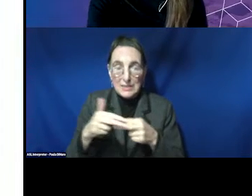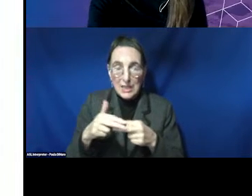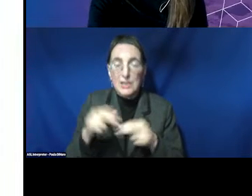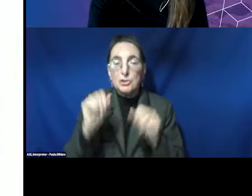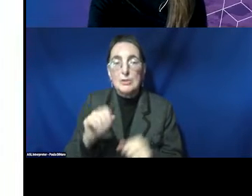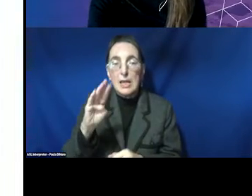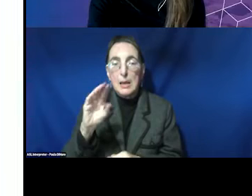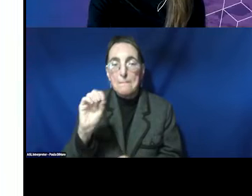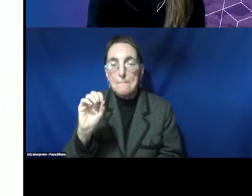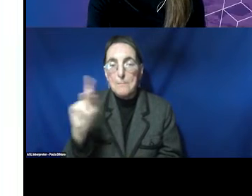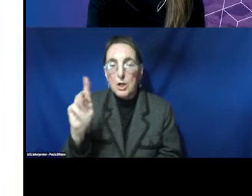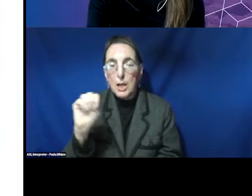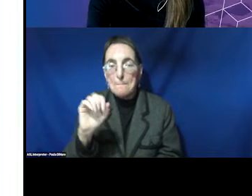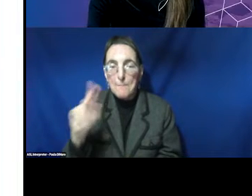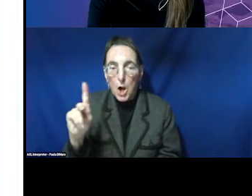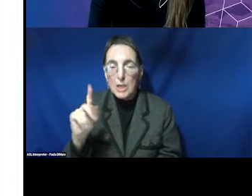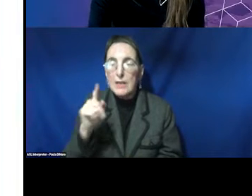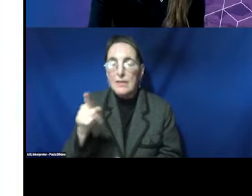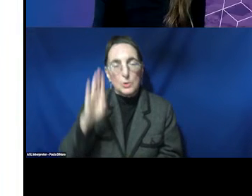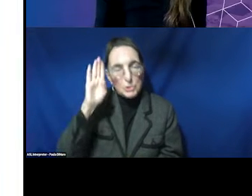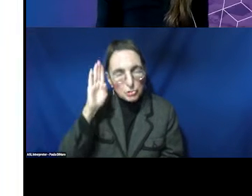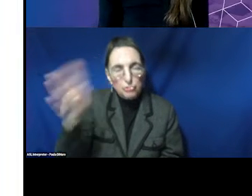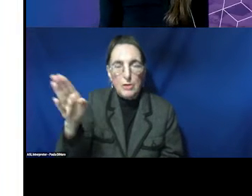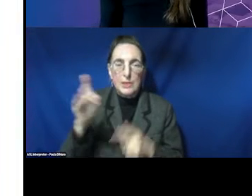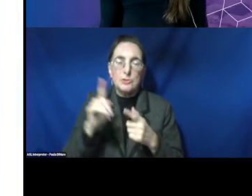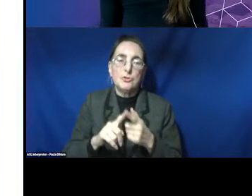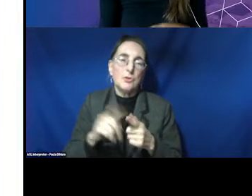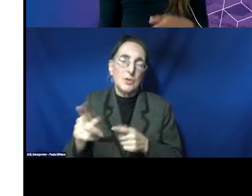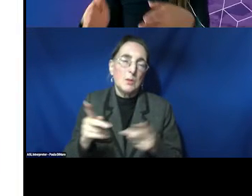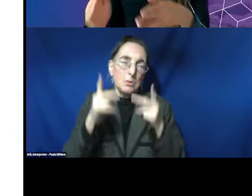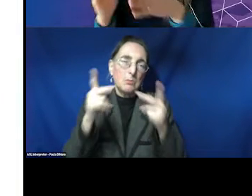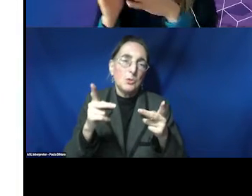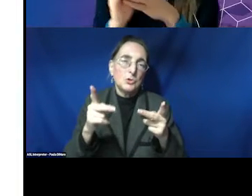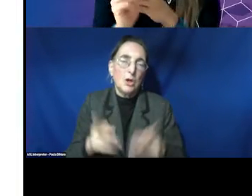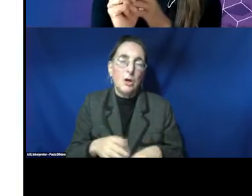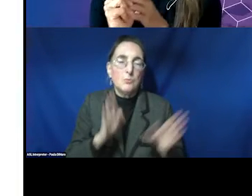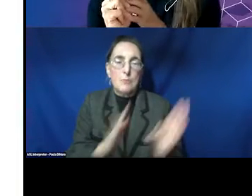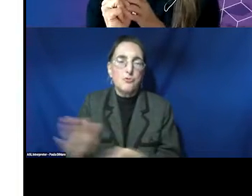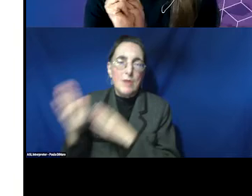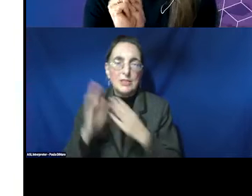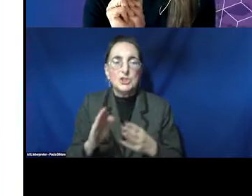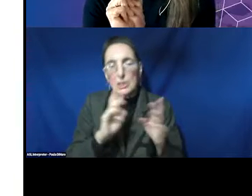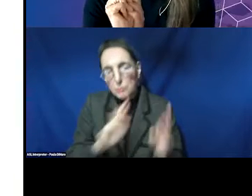This is going straight to the Proposal Preparation and Submission page. So we update this very frequently.